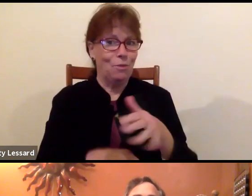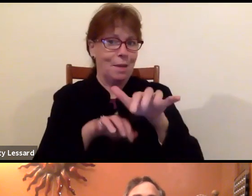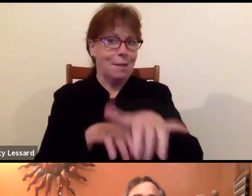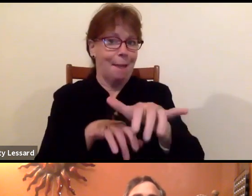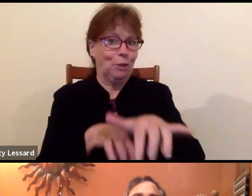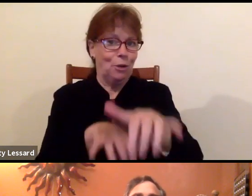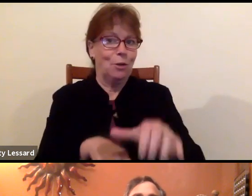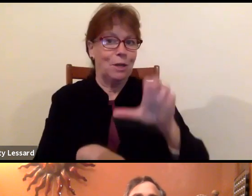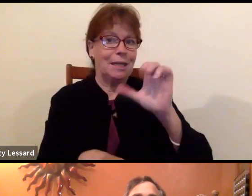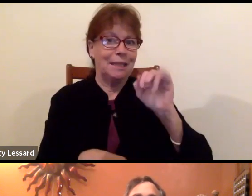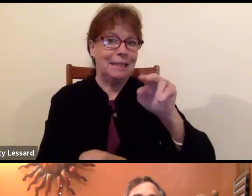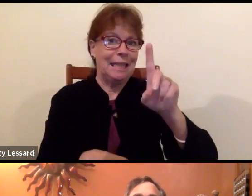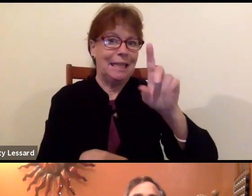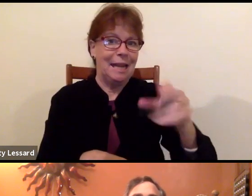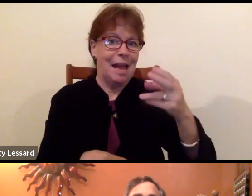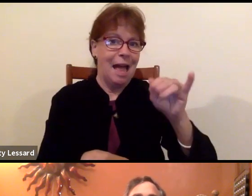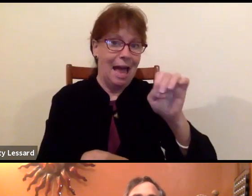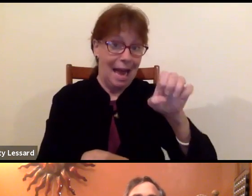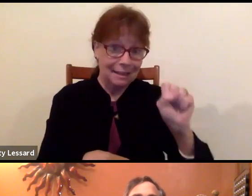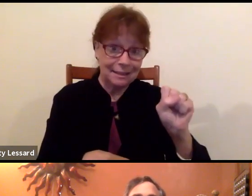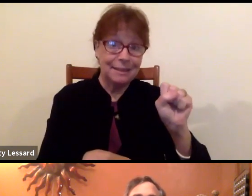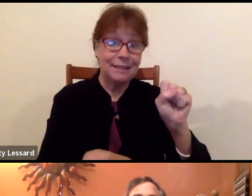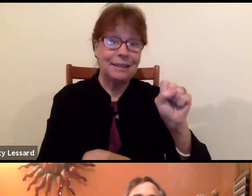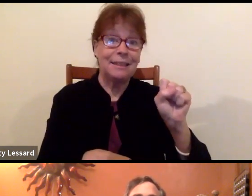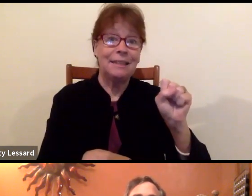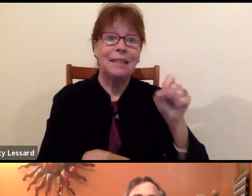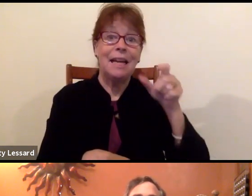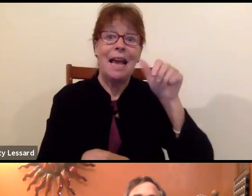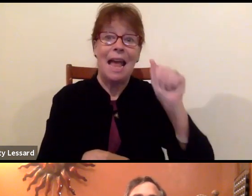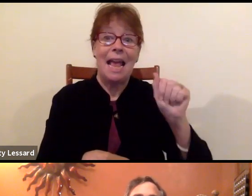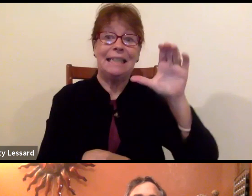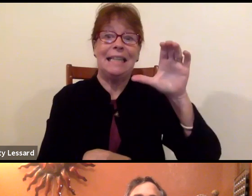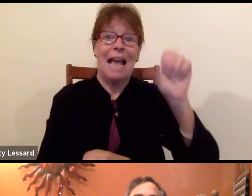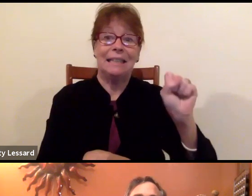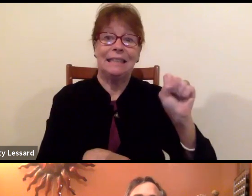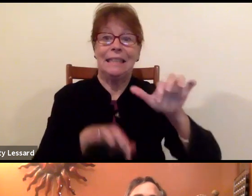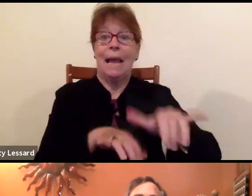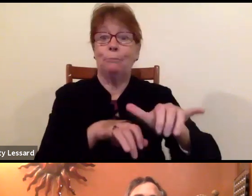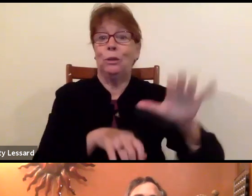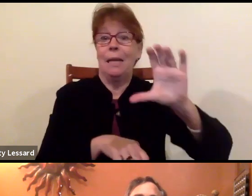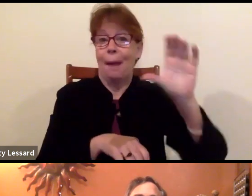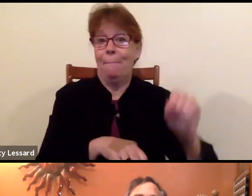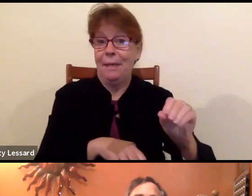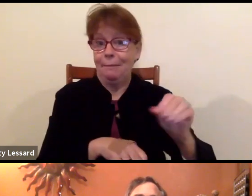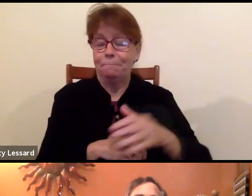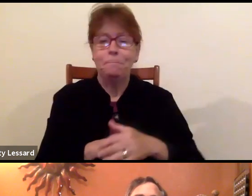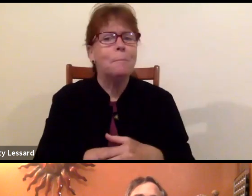Thanks to our two interpreters, Patty who you see on the screen and Dan whose voice you've been hearing. And thank you very much